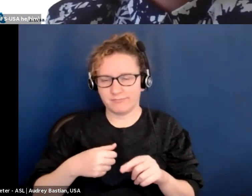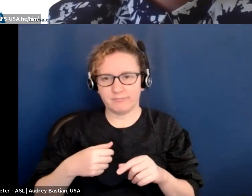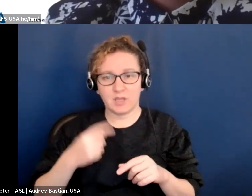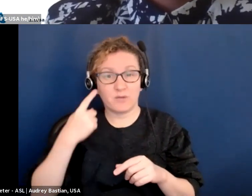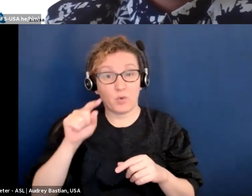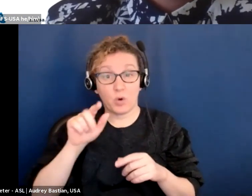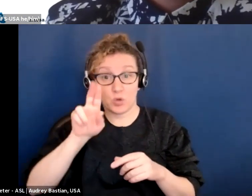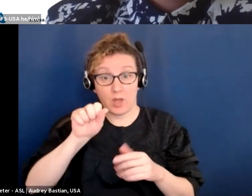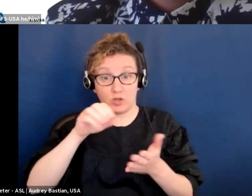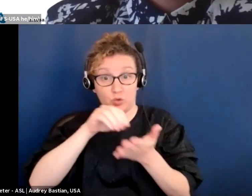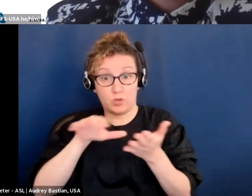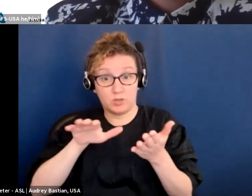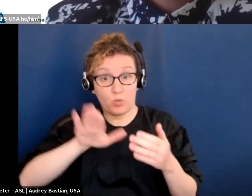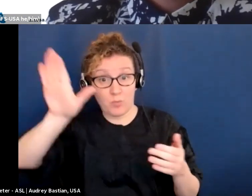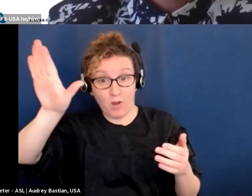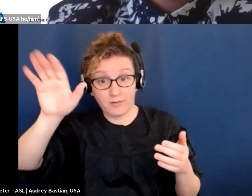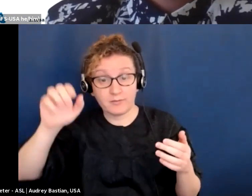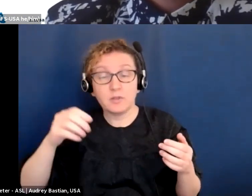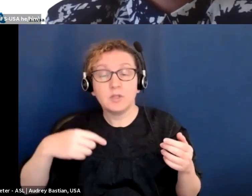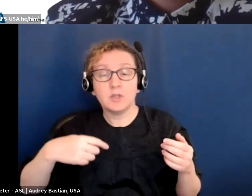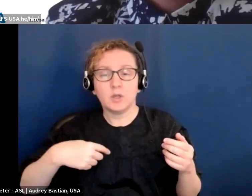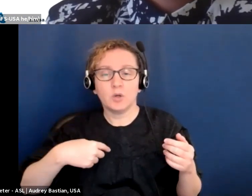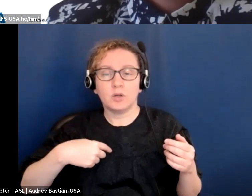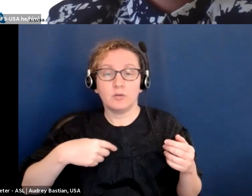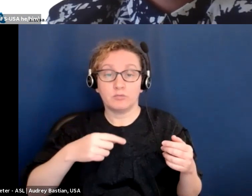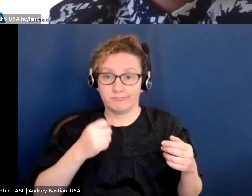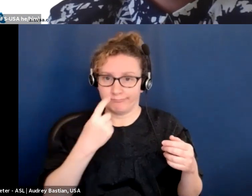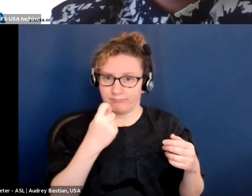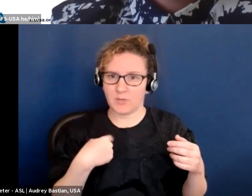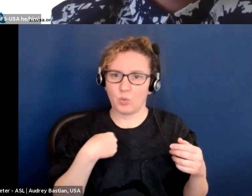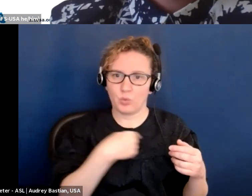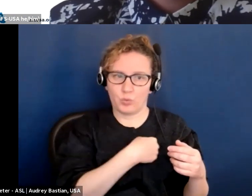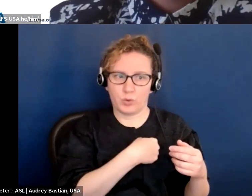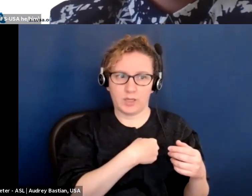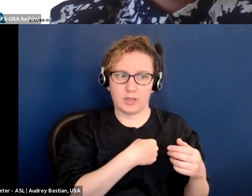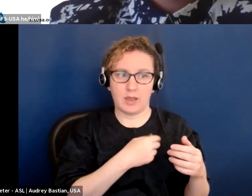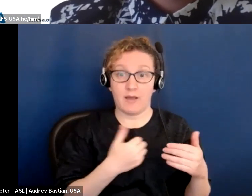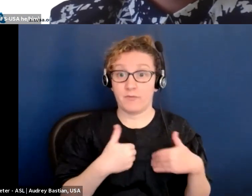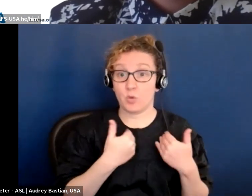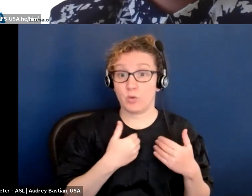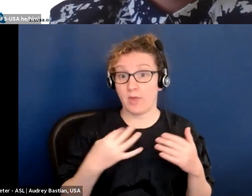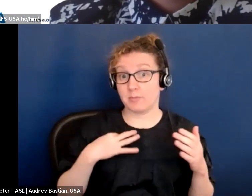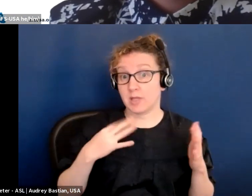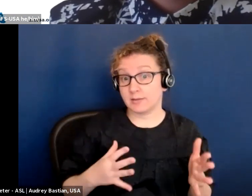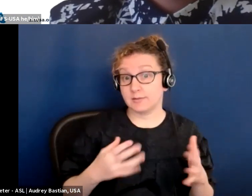US students going abroad, in addition to accepting youth applicants, high school applicants,